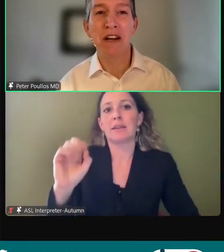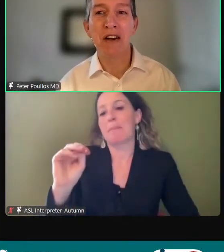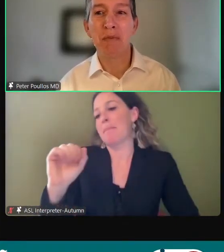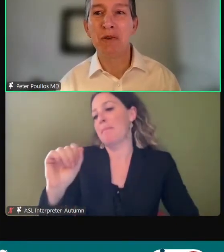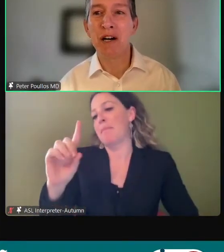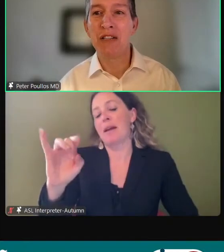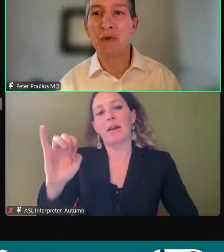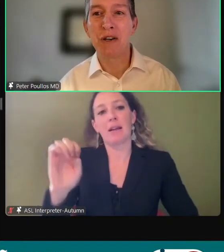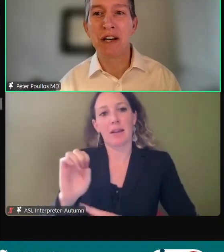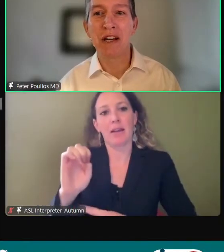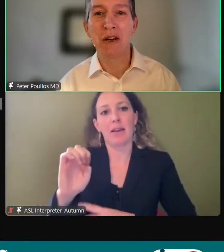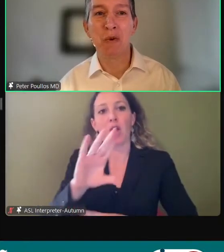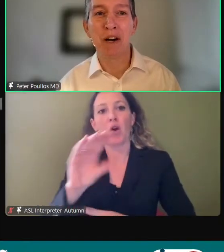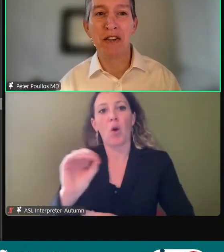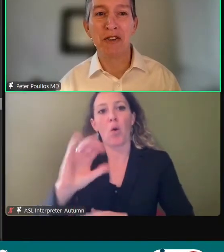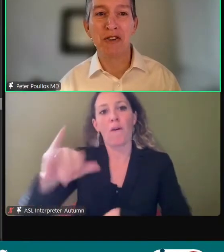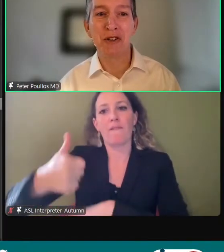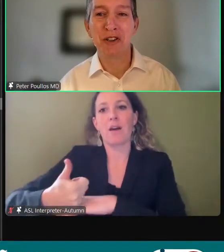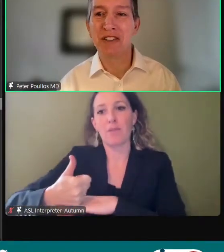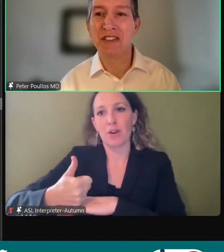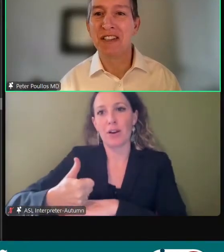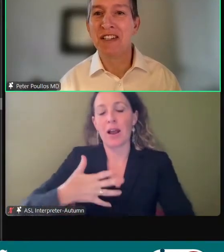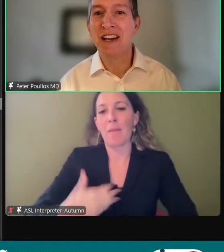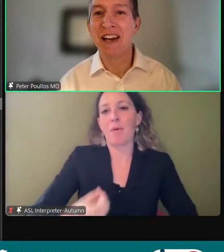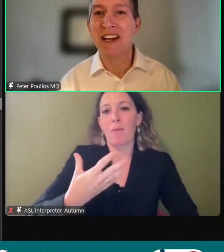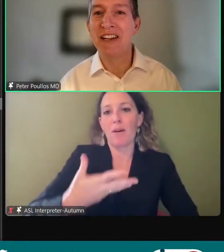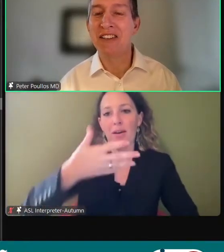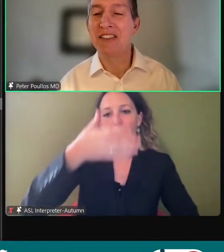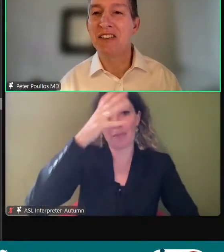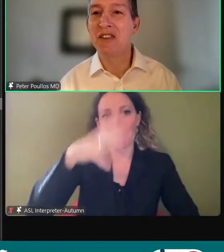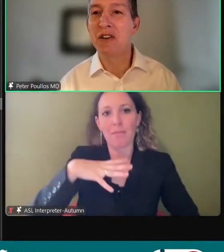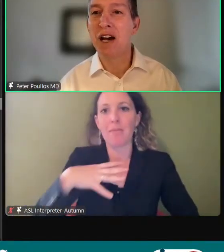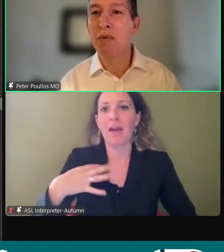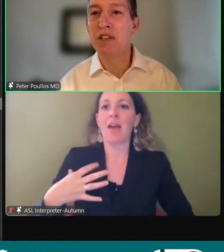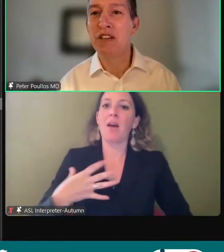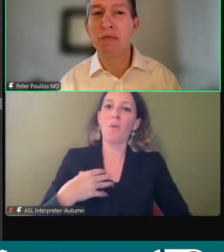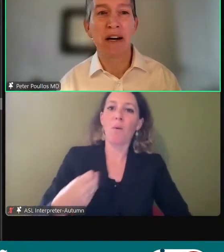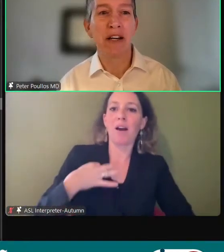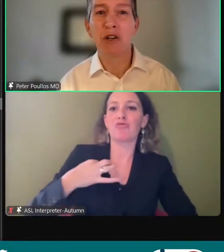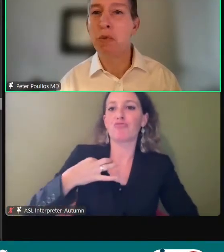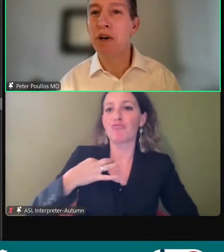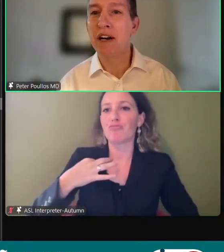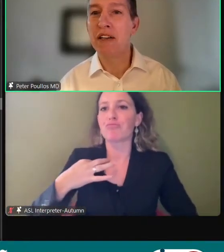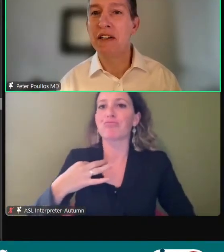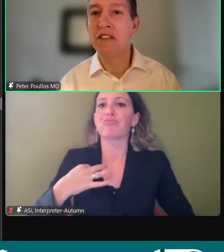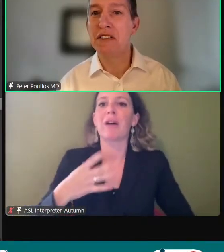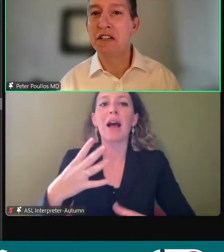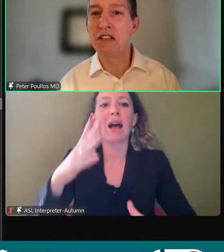and blue eyes wearing a white shirt, and I believe my co-pilot is here,